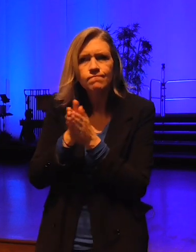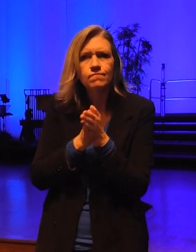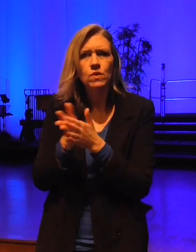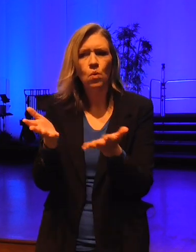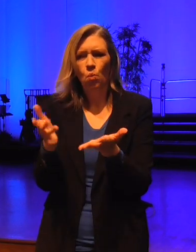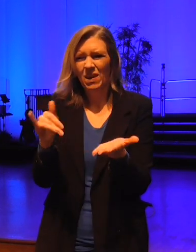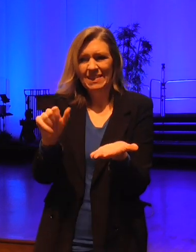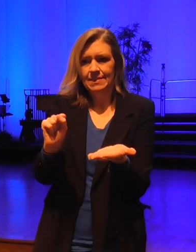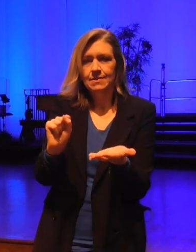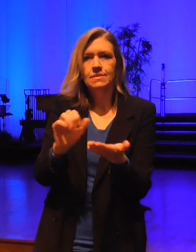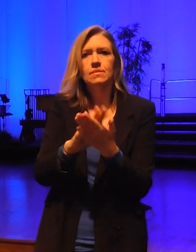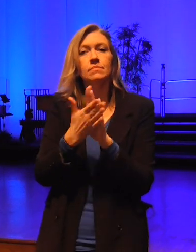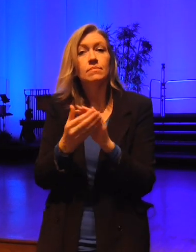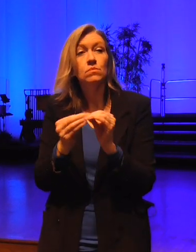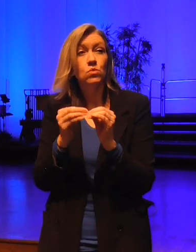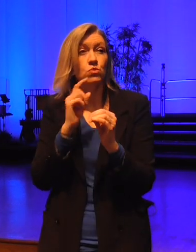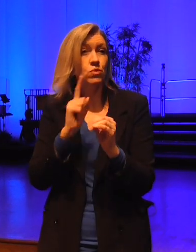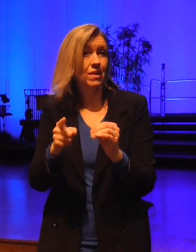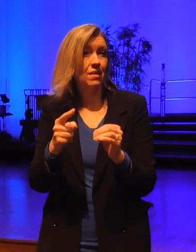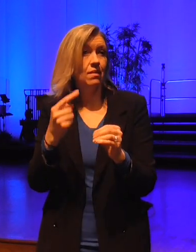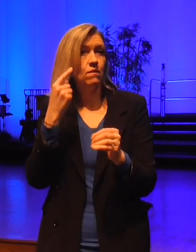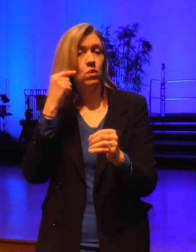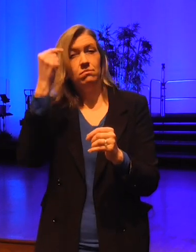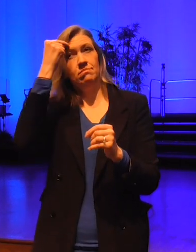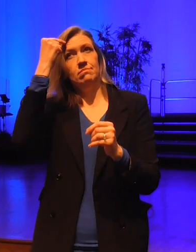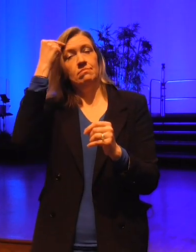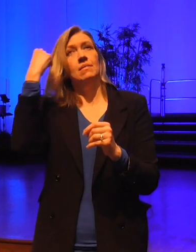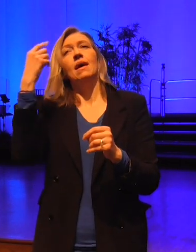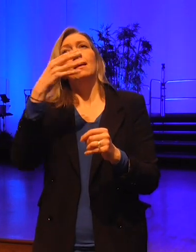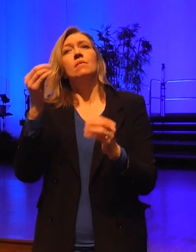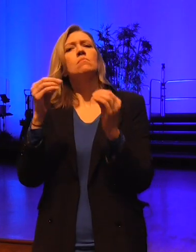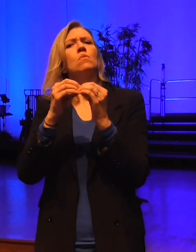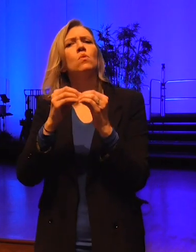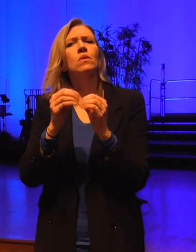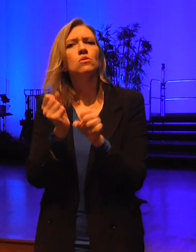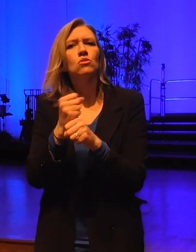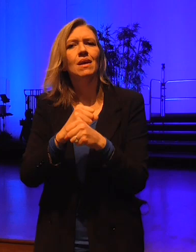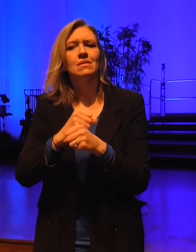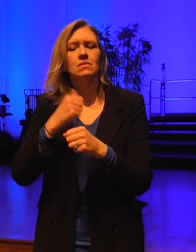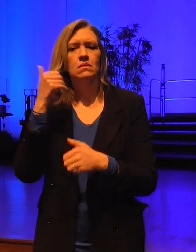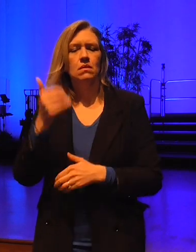becomes to our Consciousness and the more it creates a momentum for us that creates that